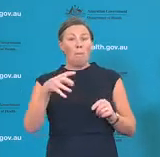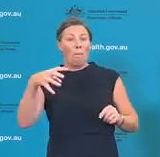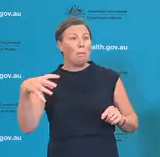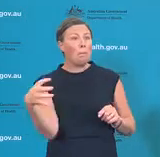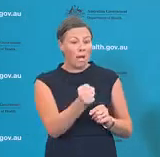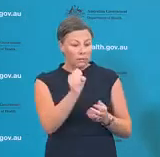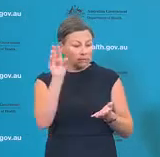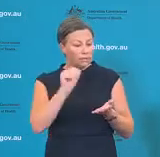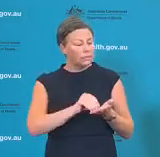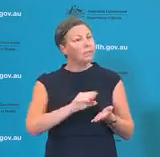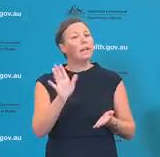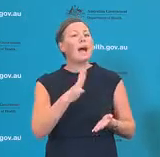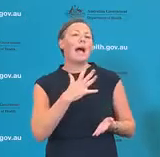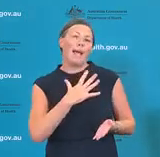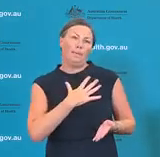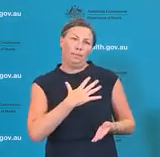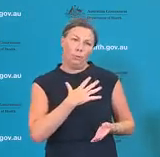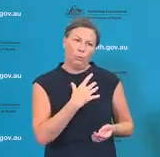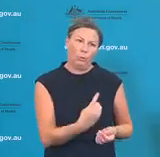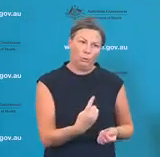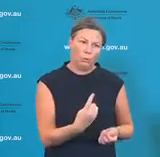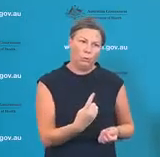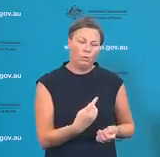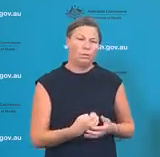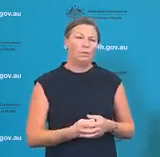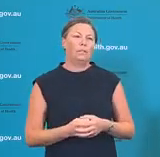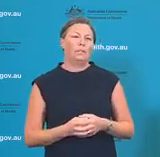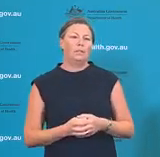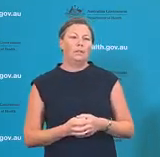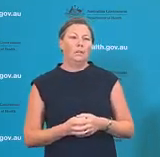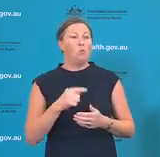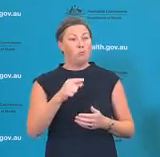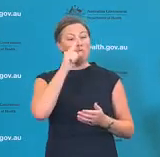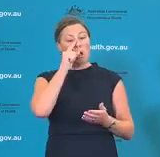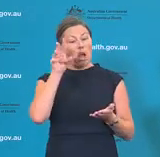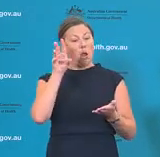very clearly, that it is something you can choose to download the app and use